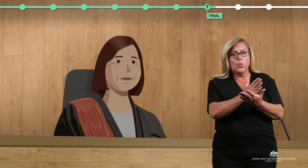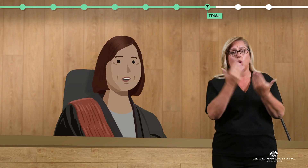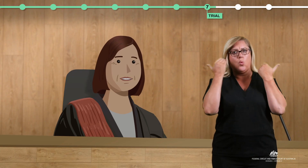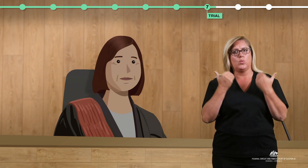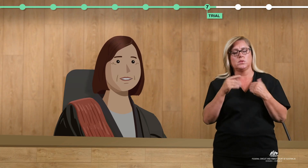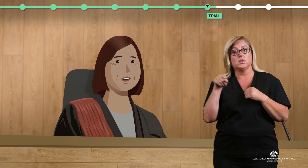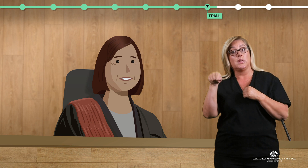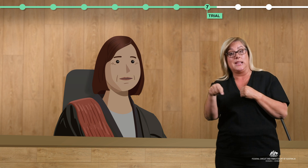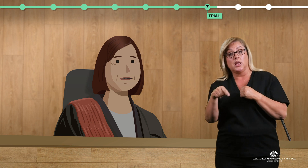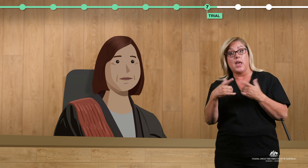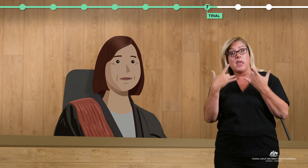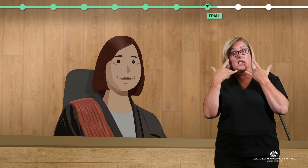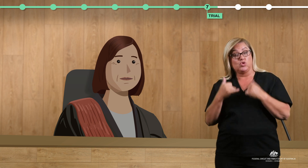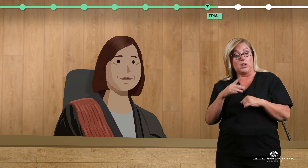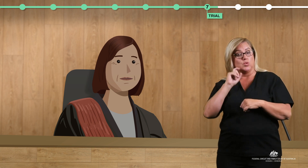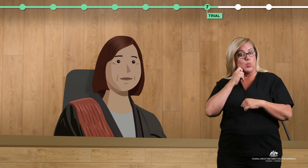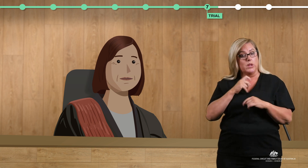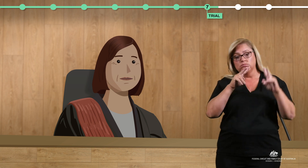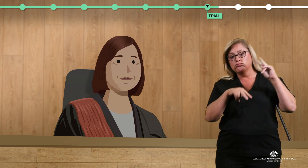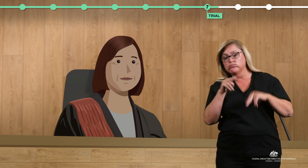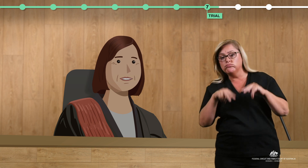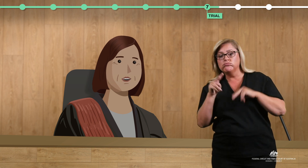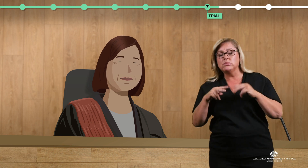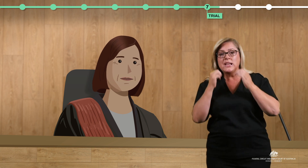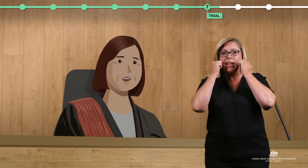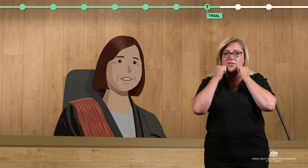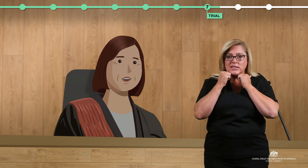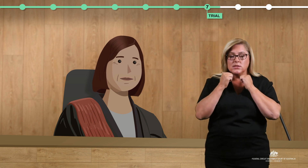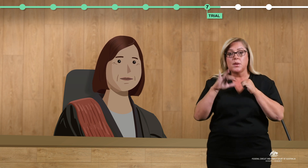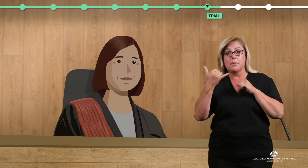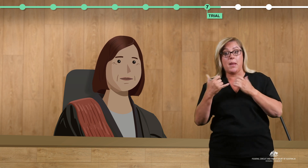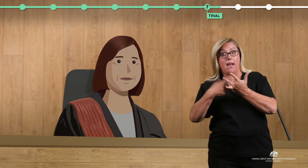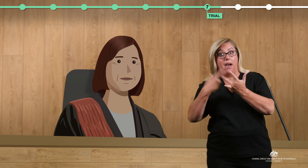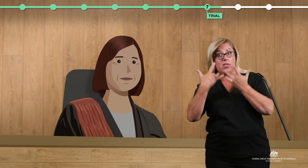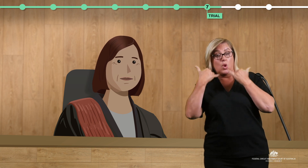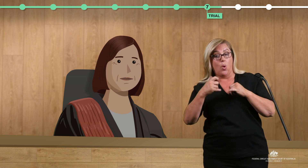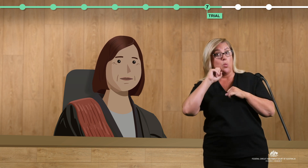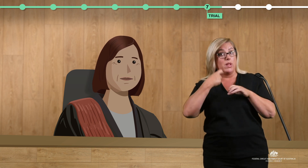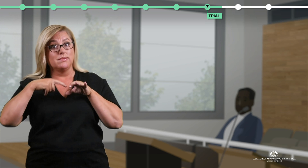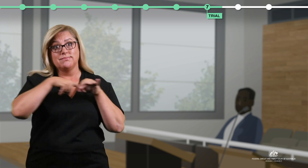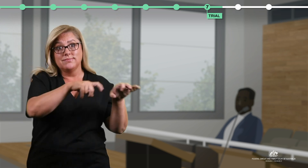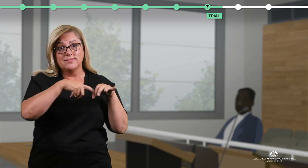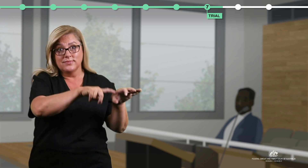At trial, the Judge will consider all the evidence, which may be tested through cross-examination.